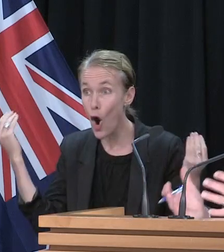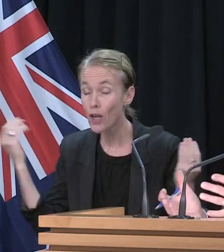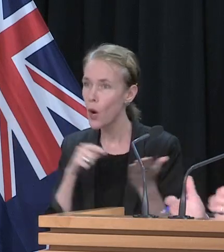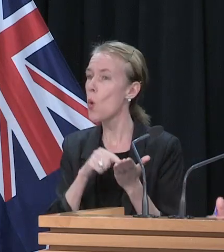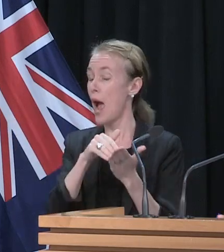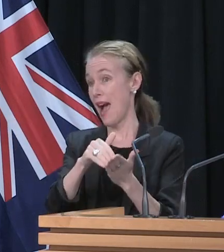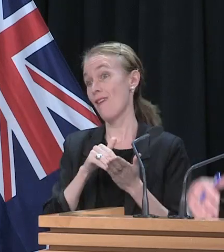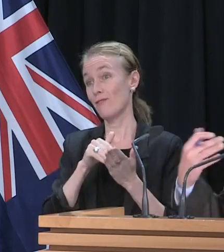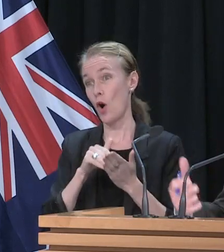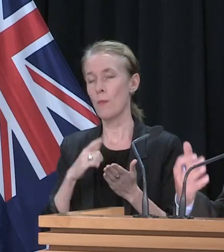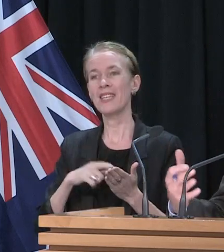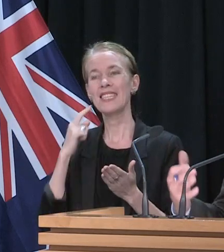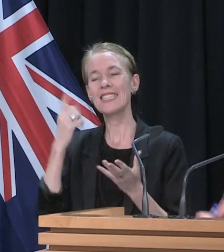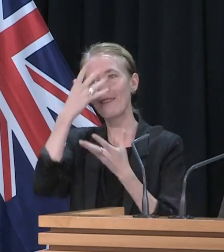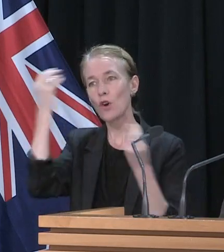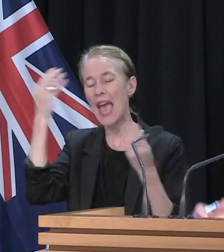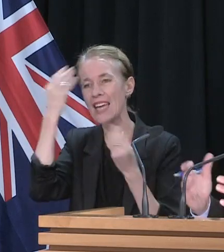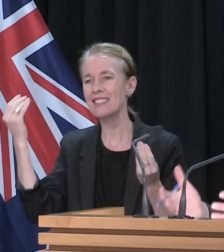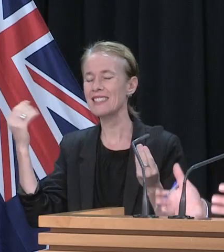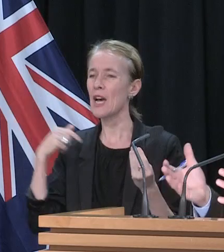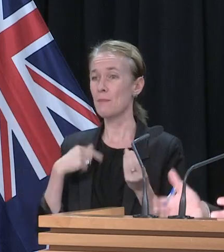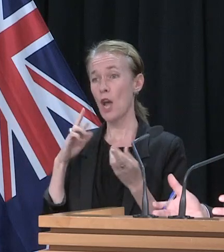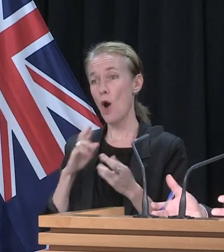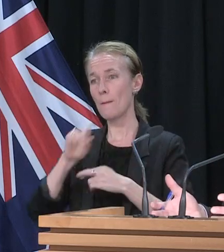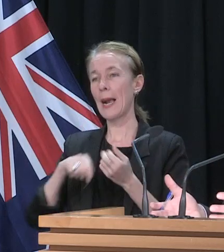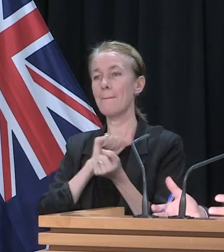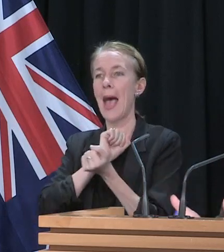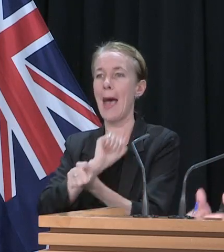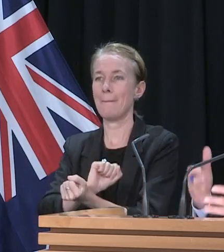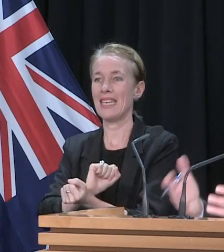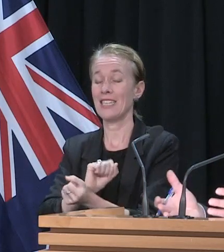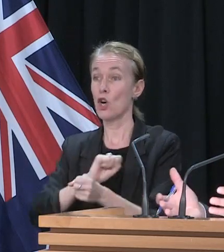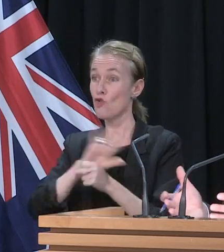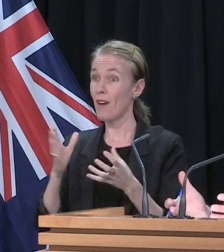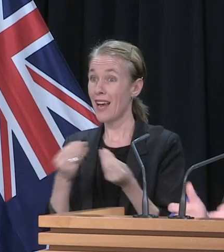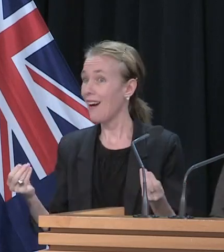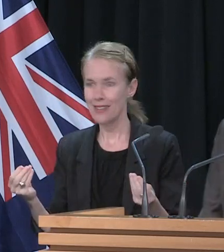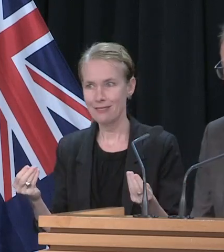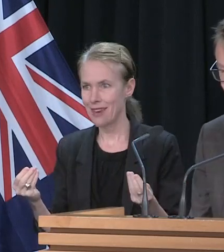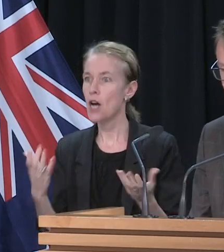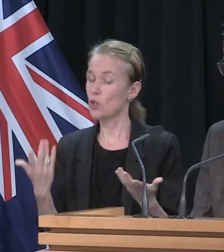history and thought, "I wouldn't have remembered I had been there on that day." It's very useful for people and we